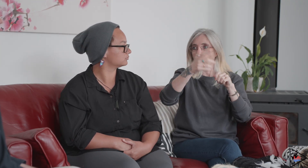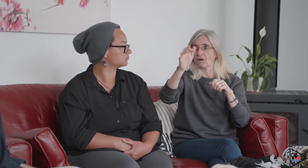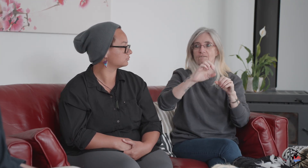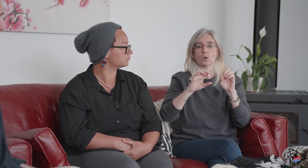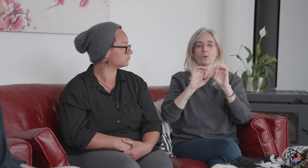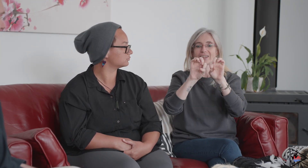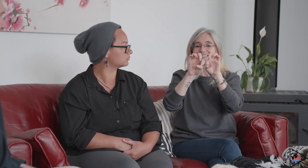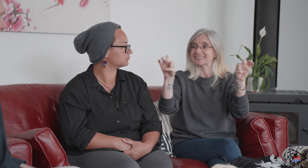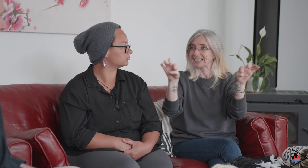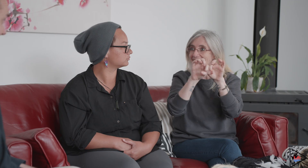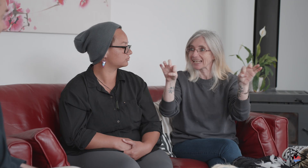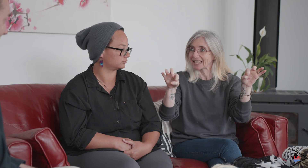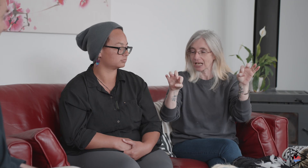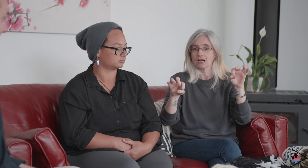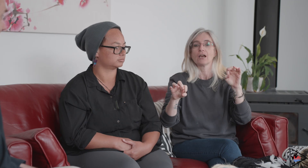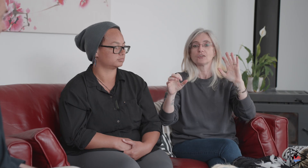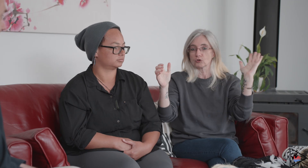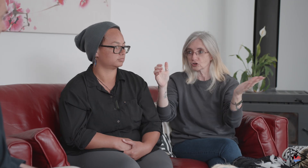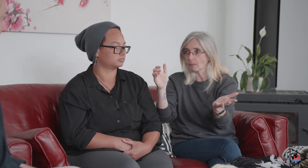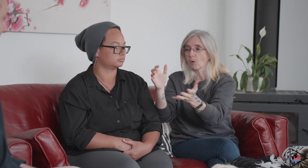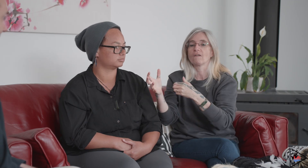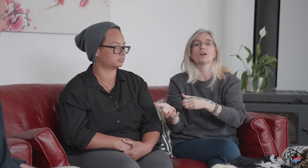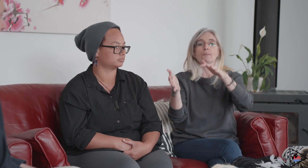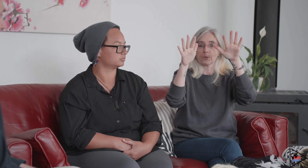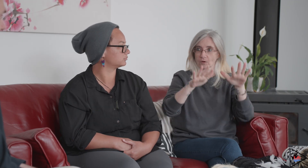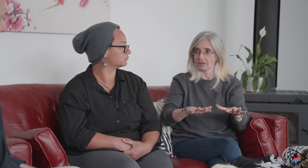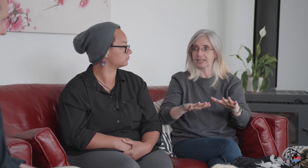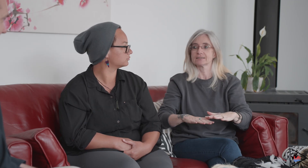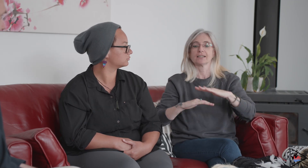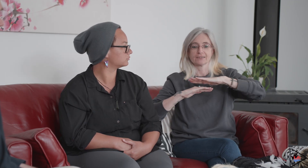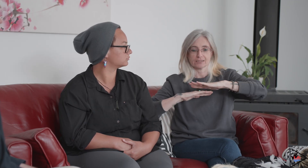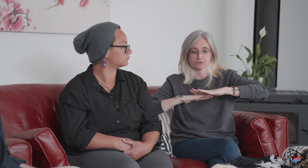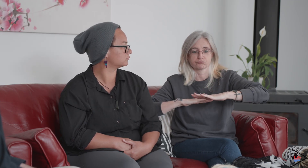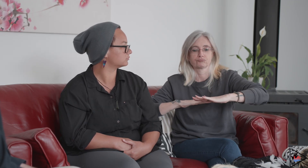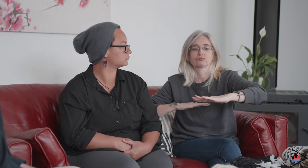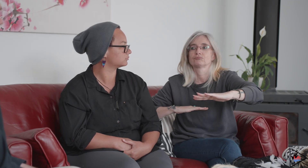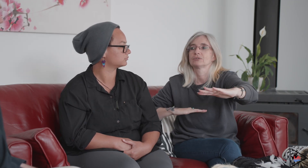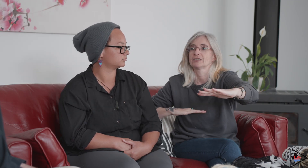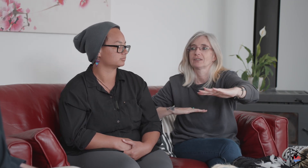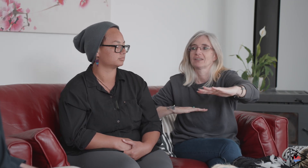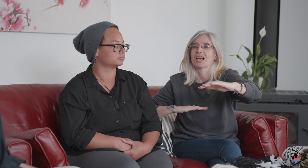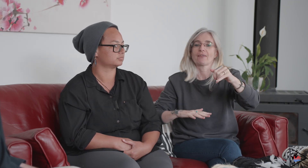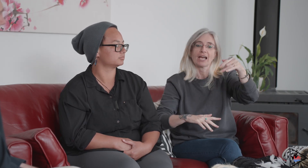the ones that are fairly white and those ones you you cut and then you put them out. You lay